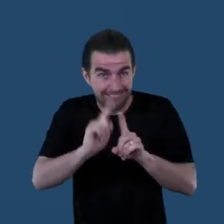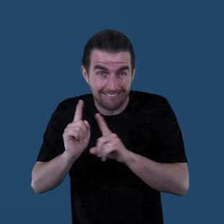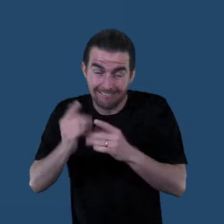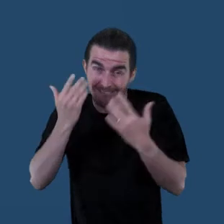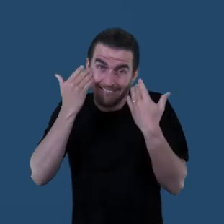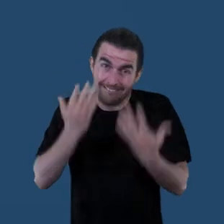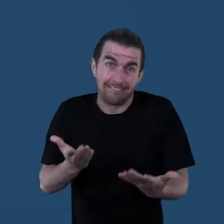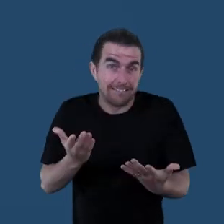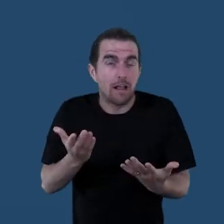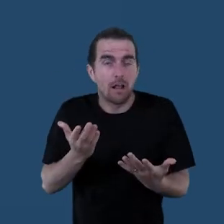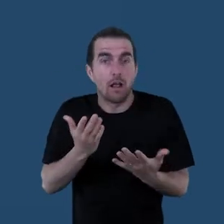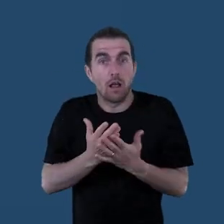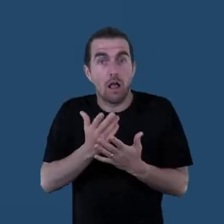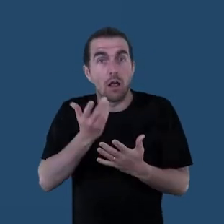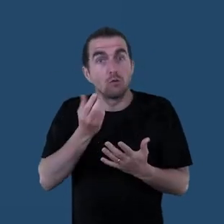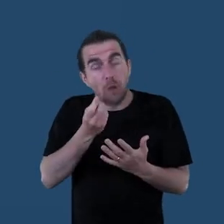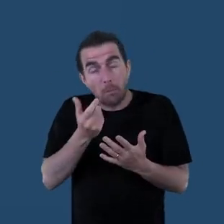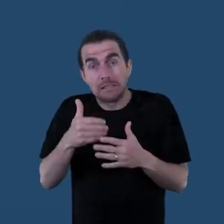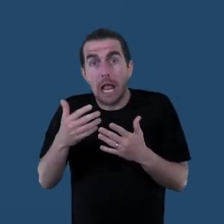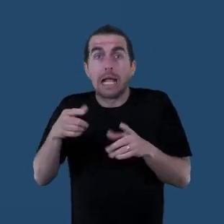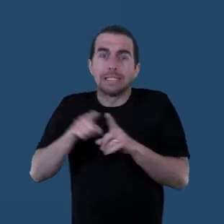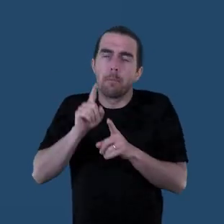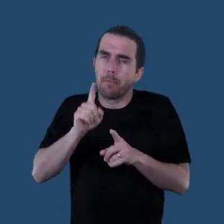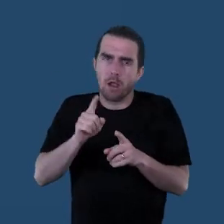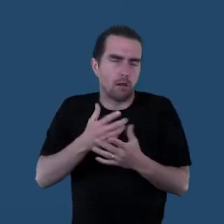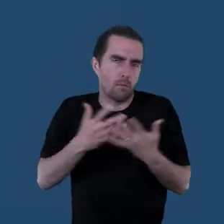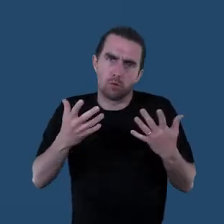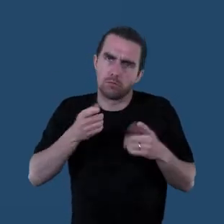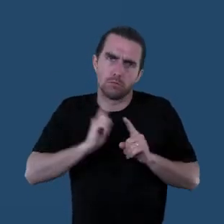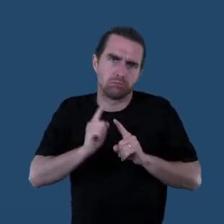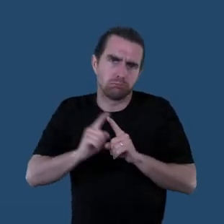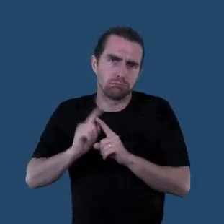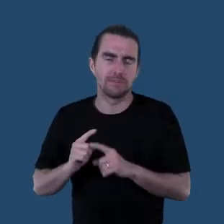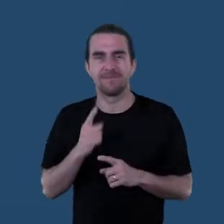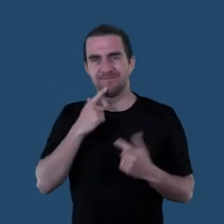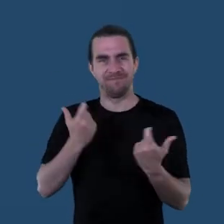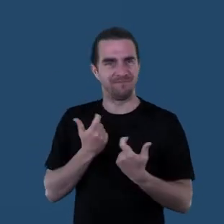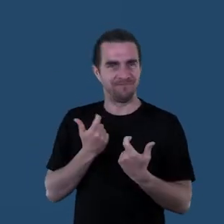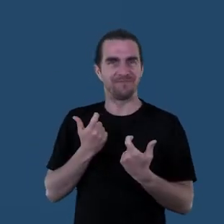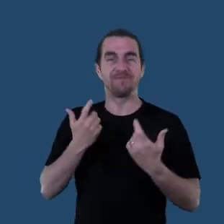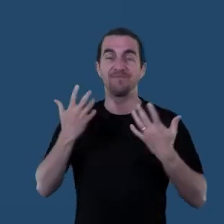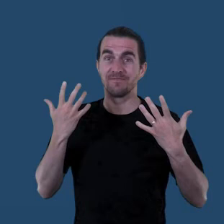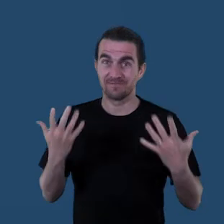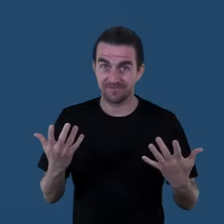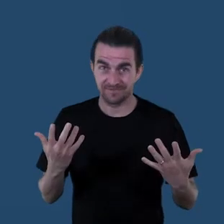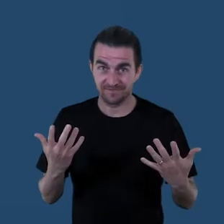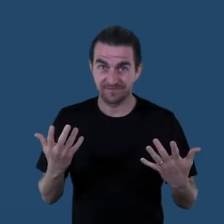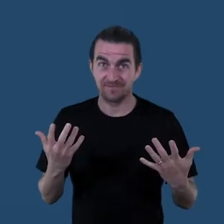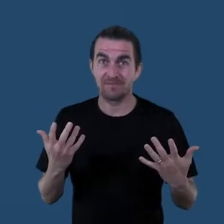And maybe some days on the same day, you've got all those things as well. Yes.